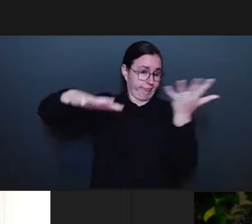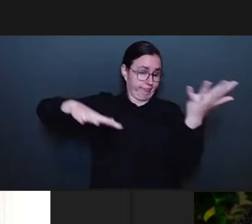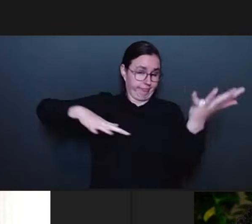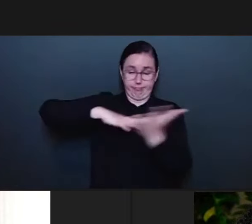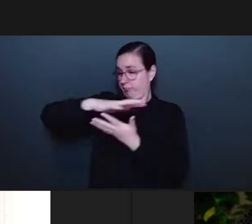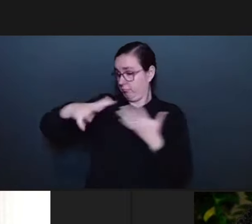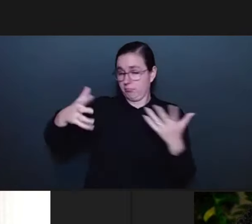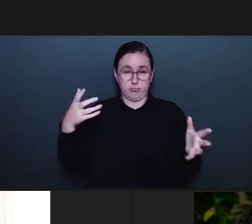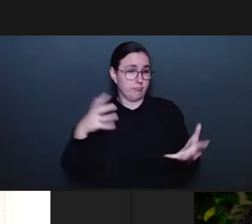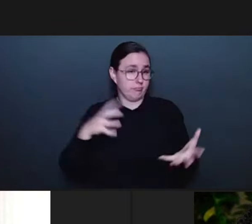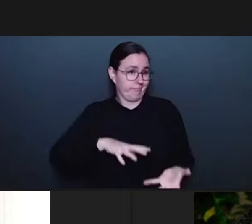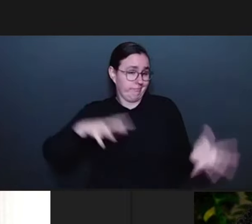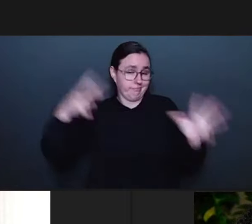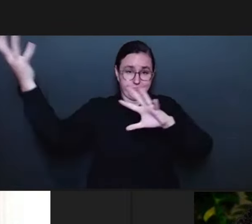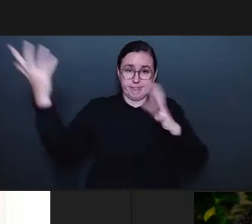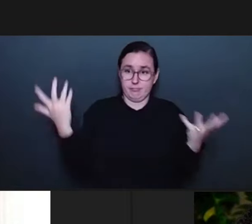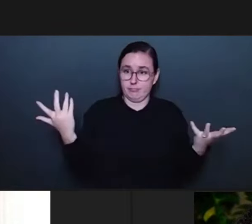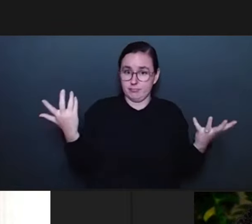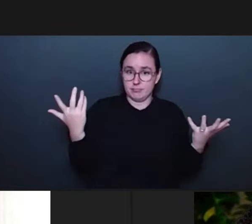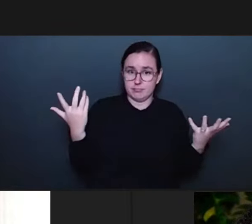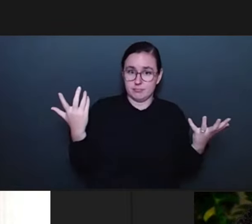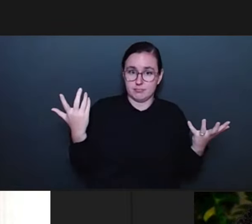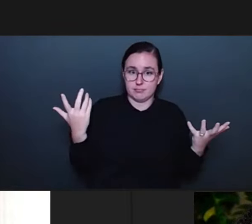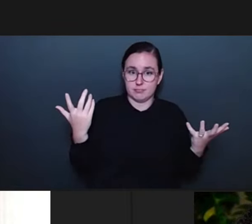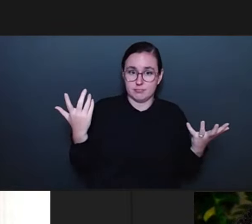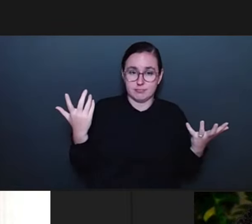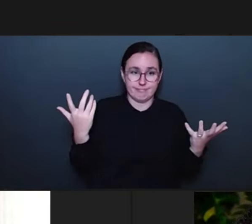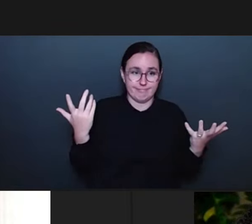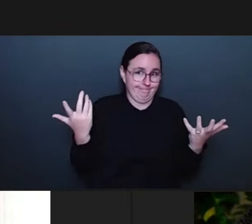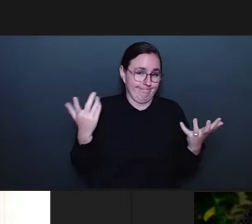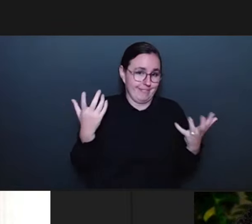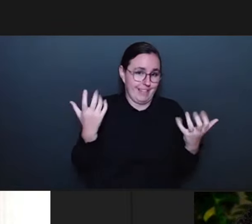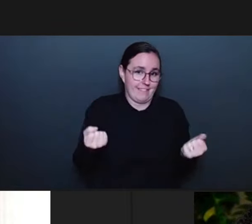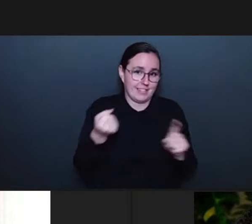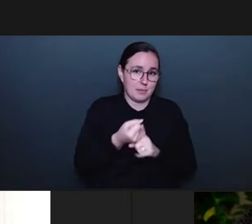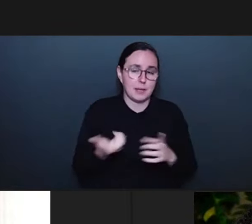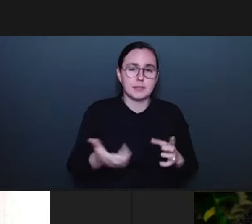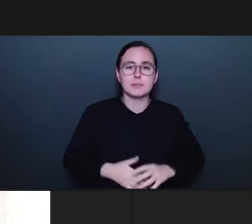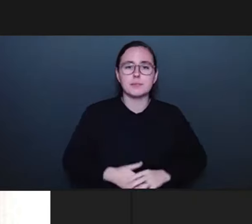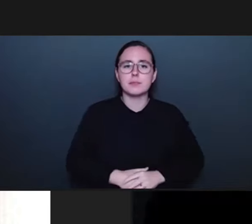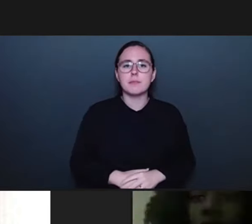local level by one particular group. For instance, in northern Cameroon, where the fisher folk,